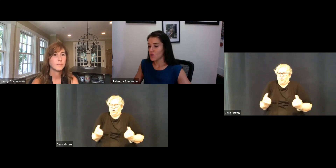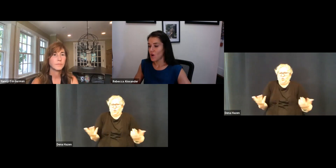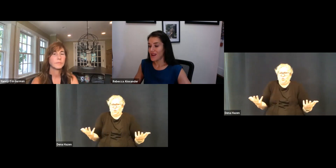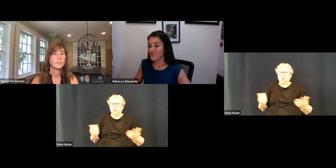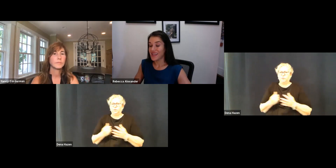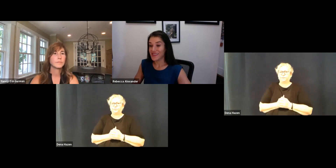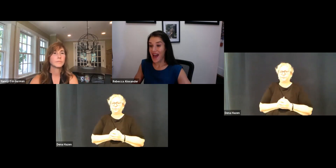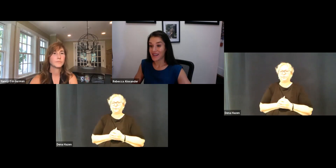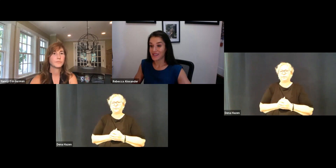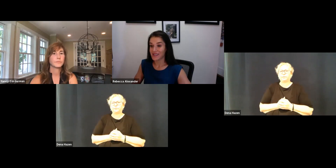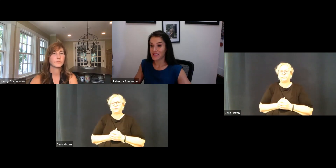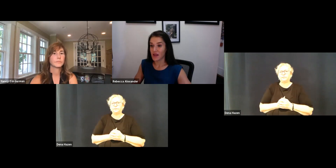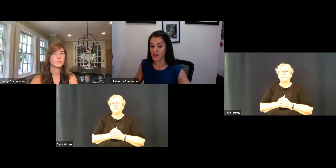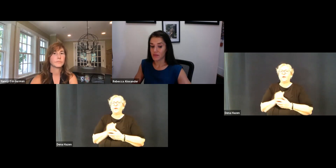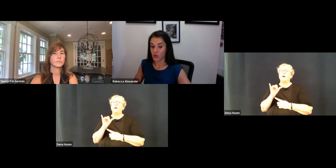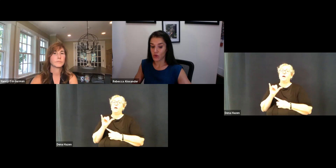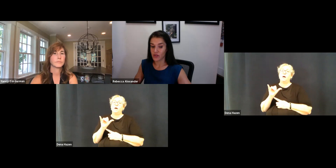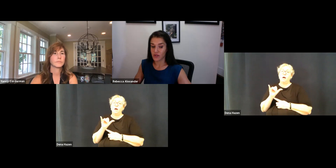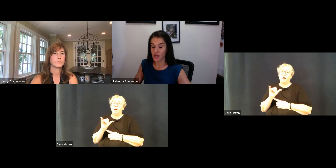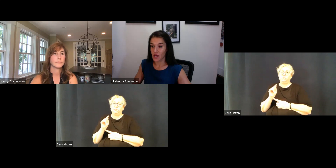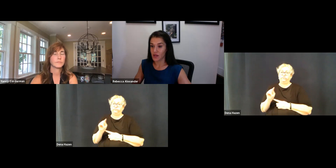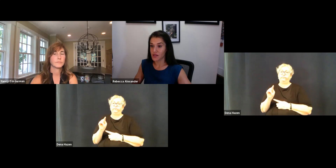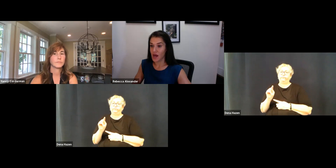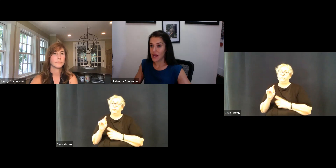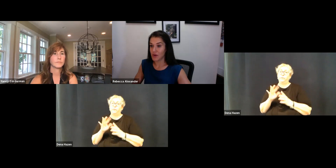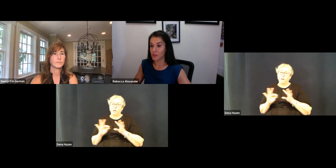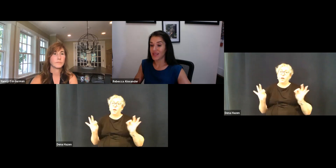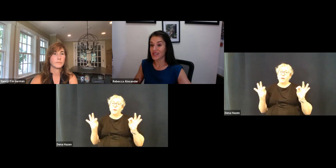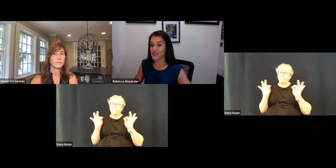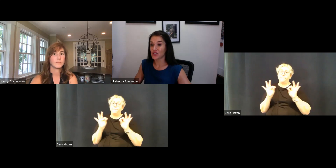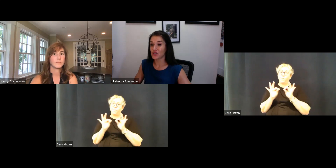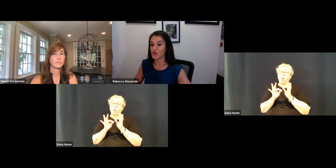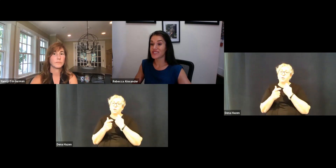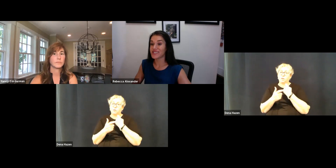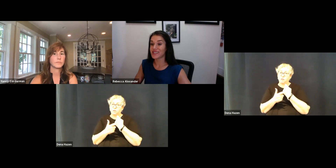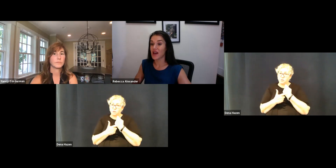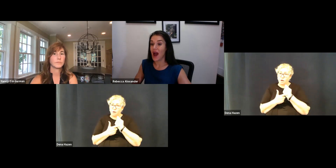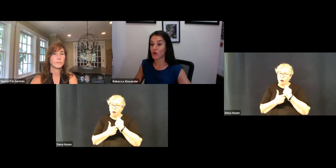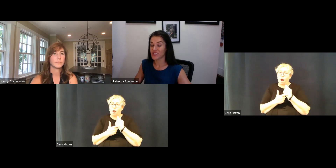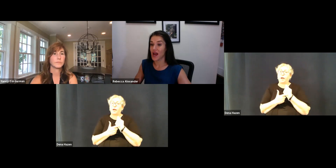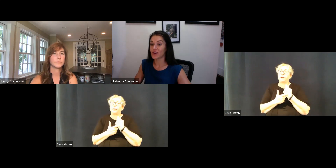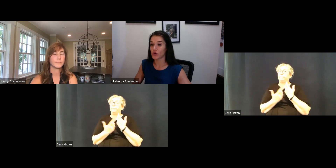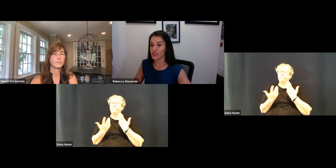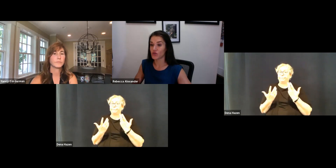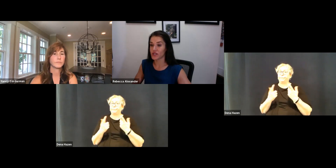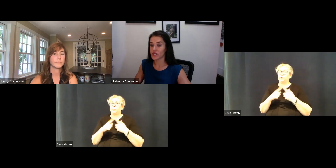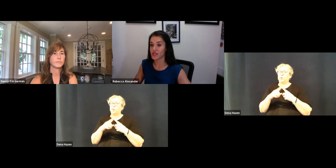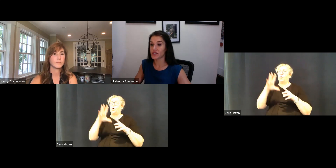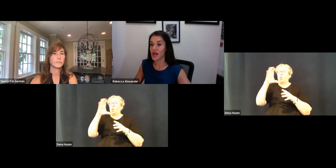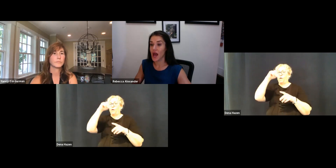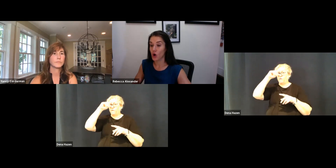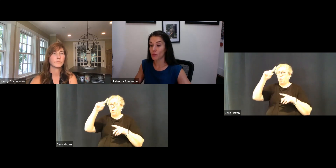So I think that is an important time and place to seek outside resources to help